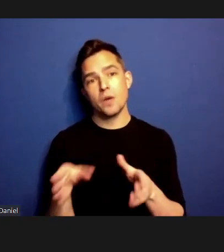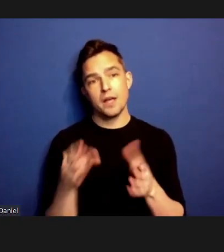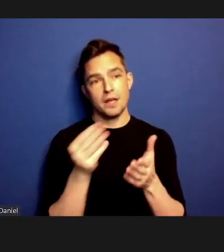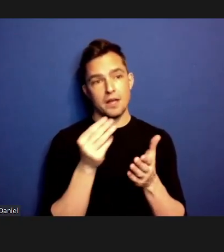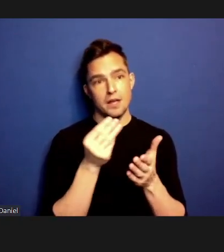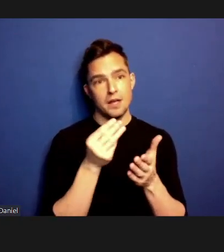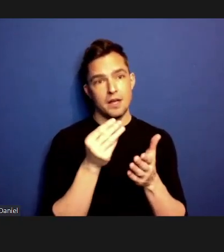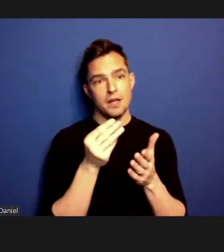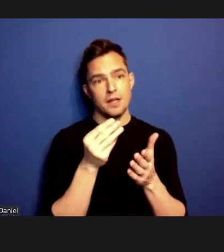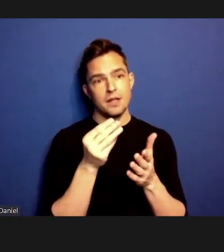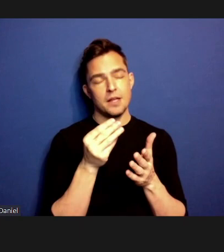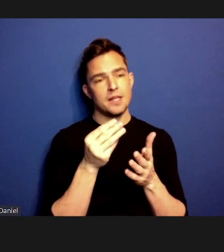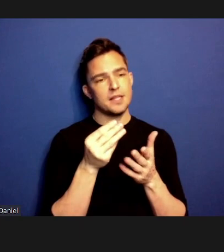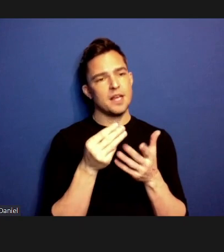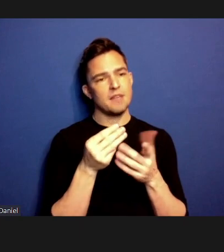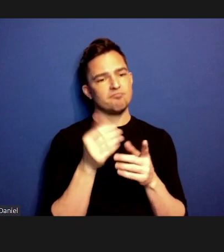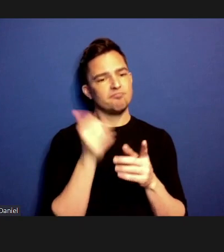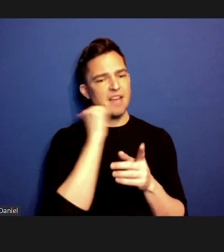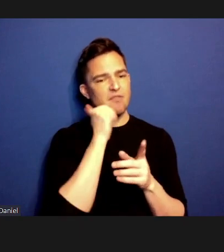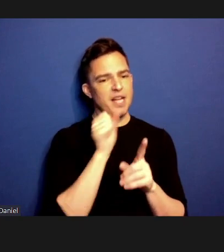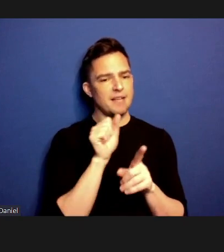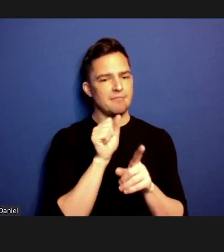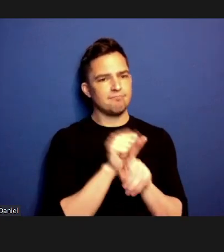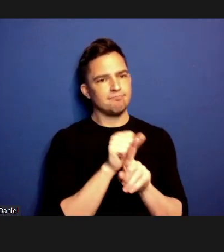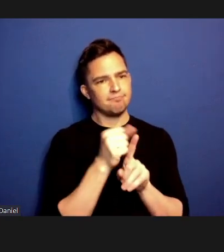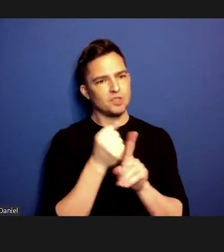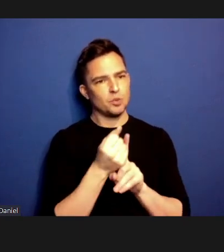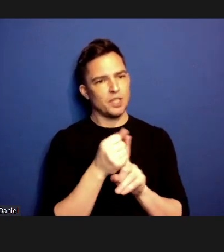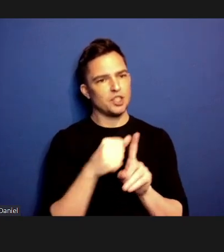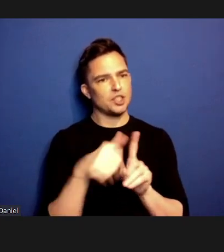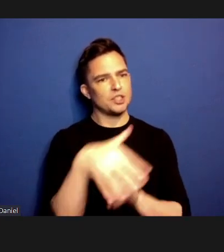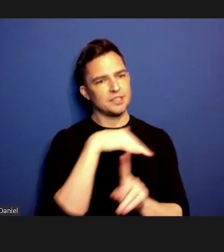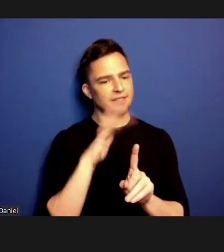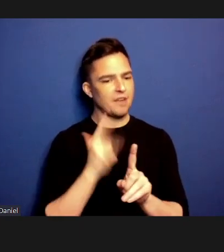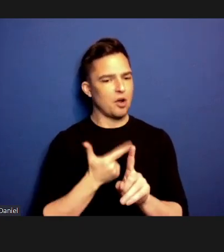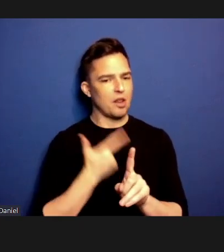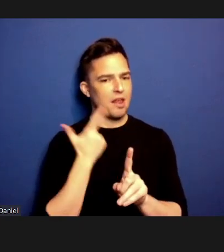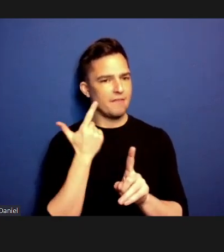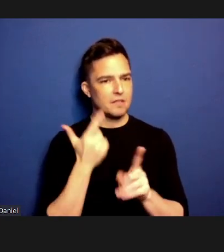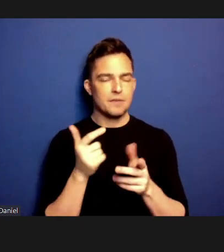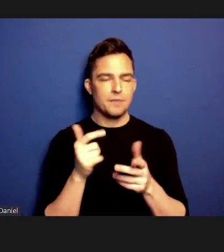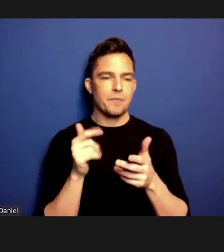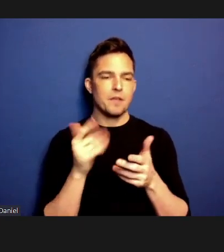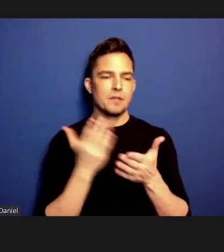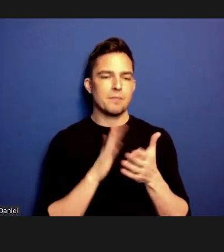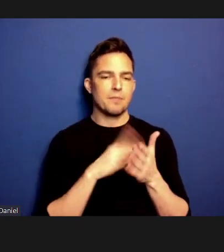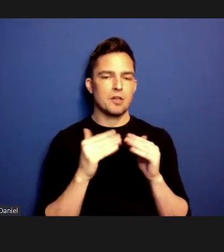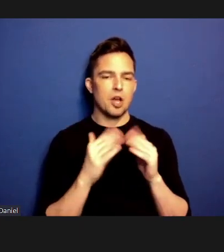of our lives. I do believe like my Indigenous colleagues would say, that research can be reconciliatory